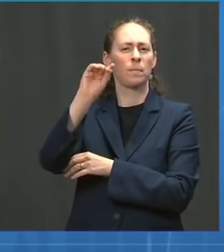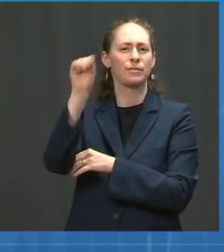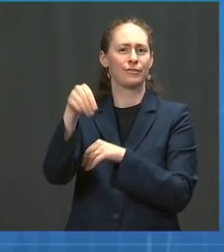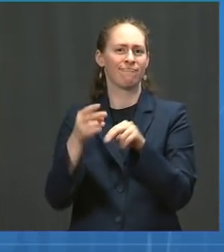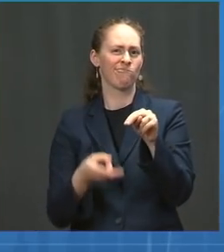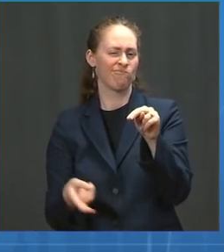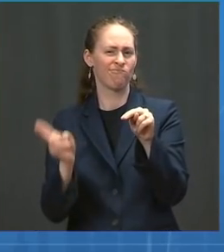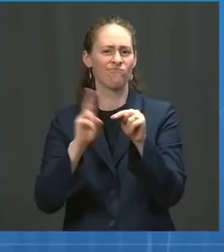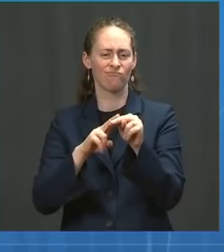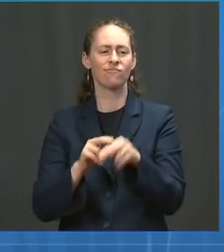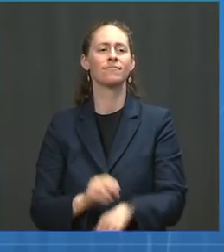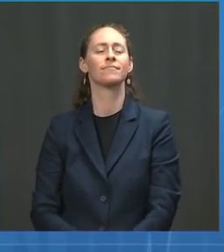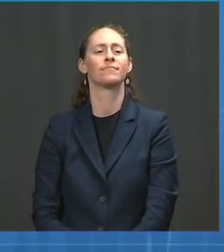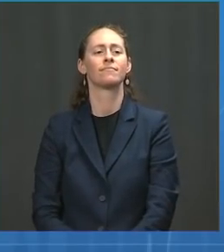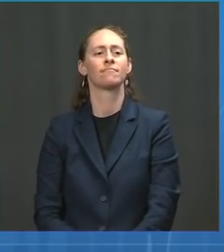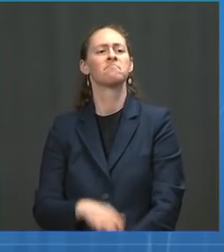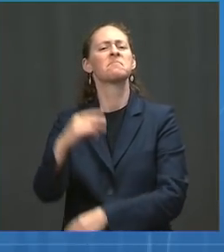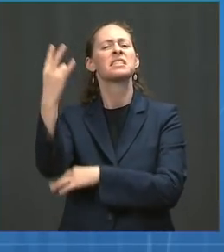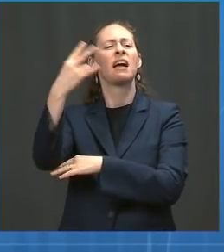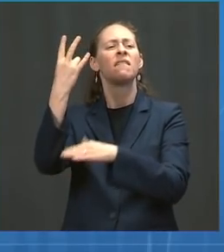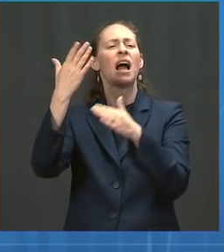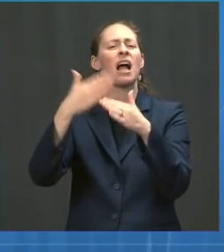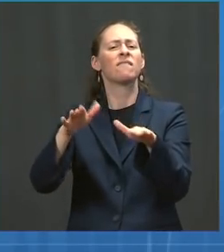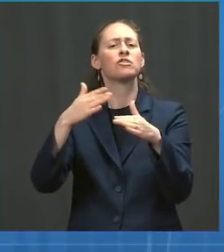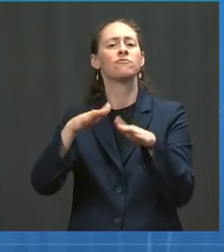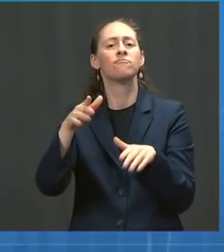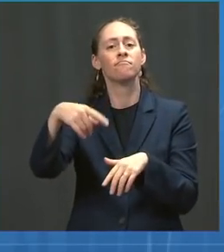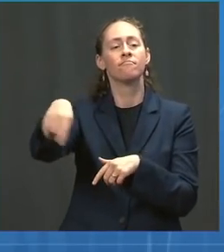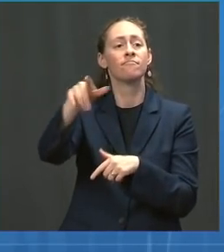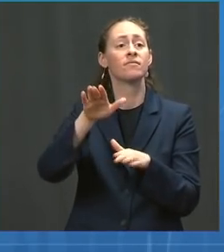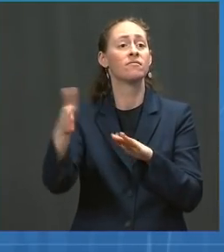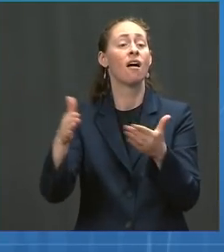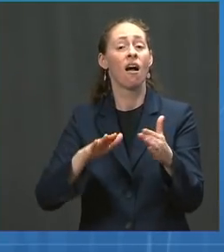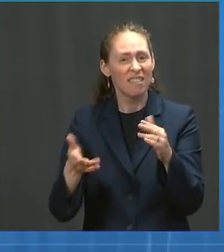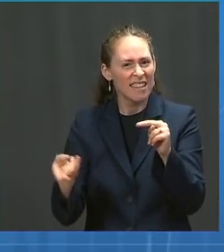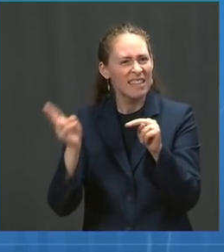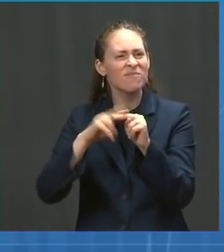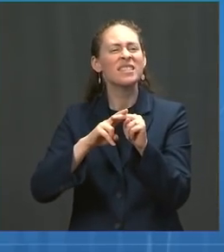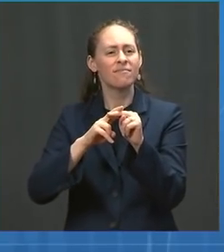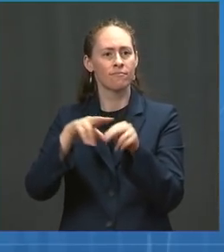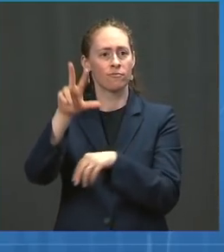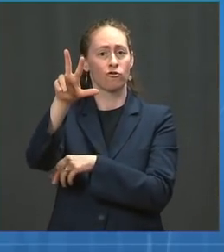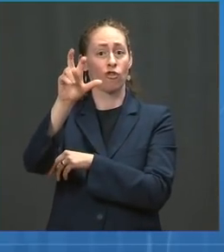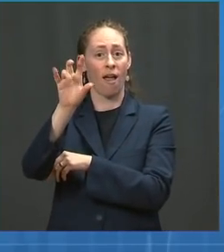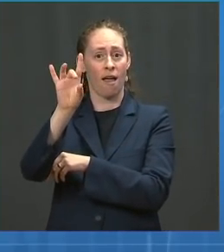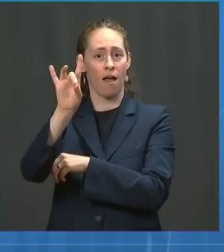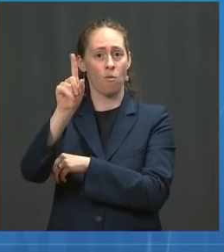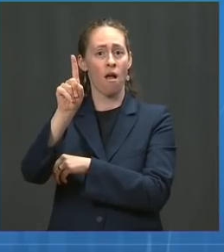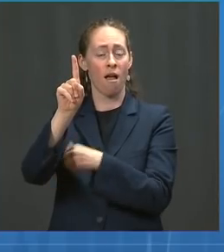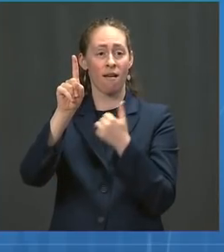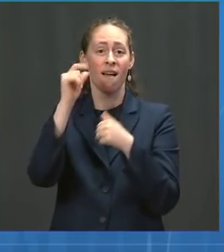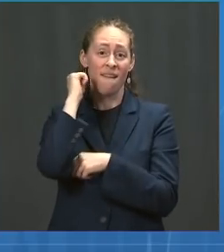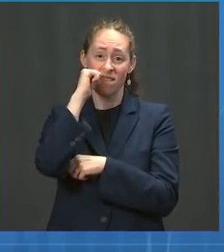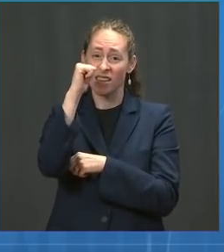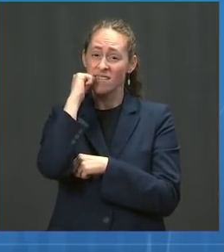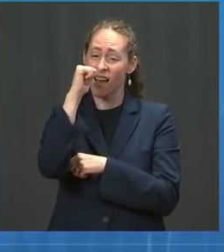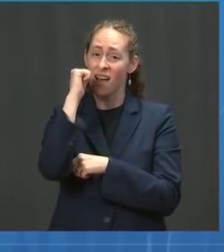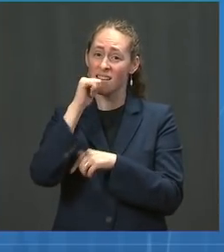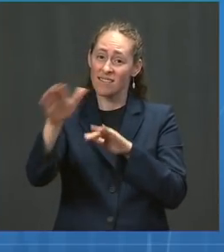And seven-day average daily deaths have also increased to 381 per day, an increase of more than 39 percent